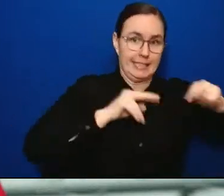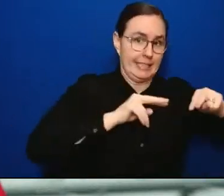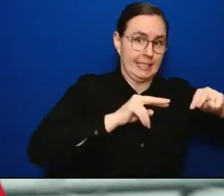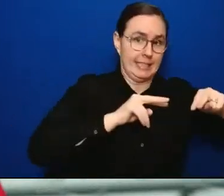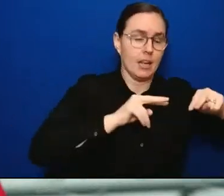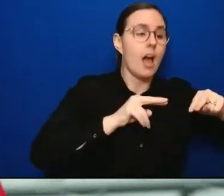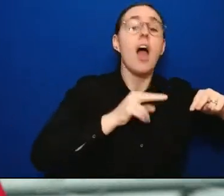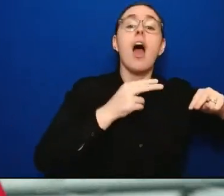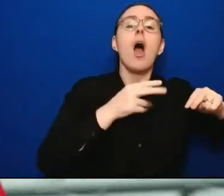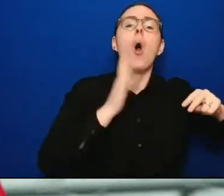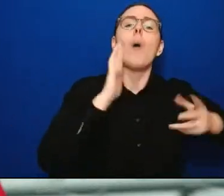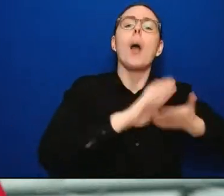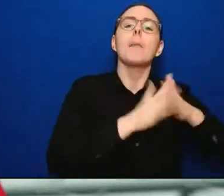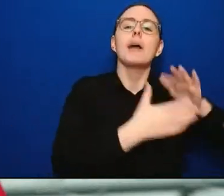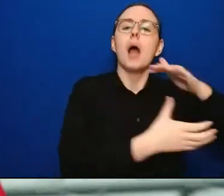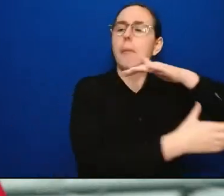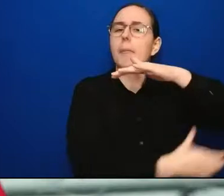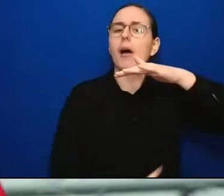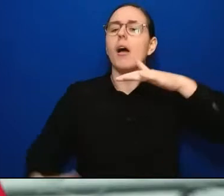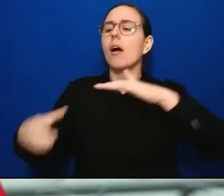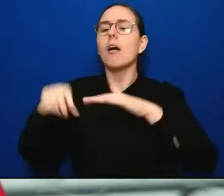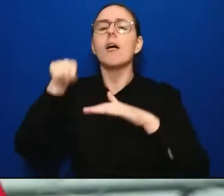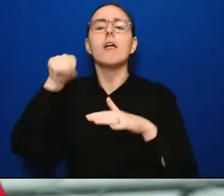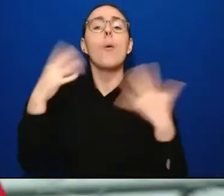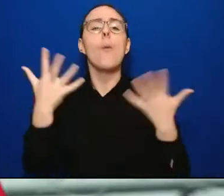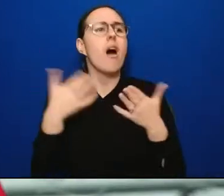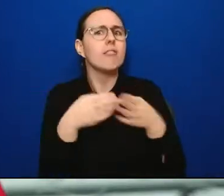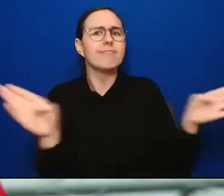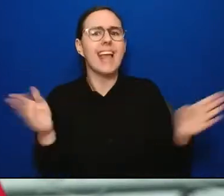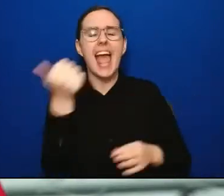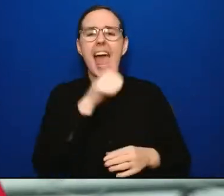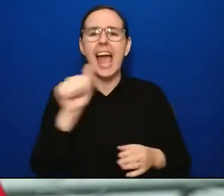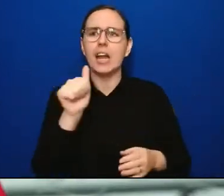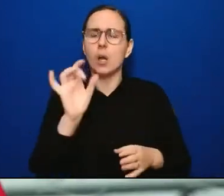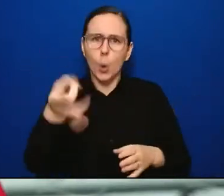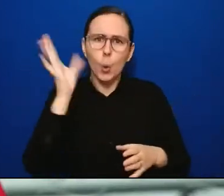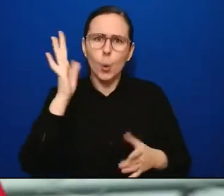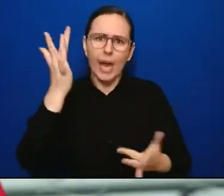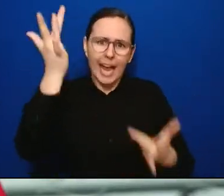Surveillance that we have all along, so there will be ongoing